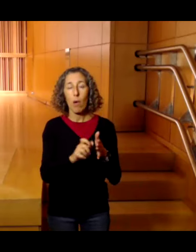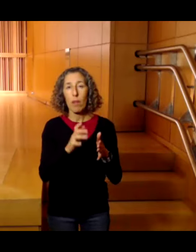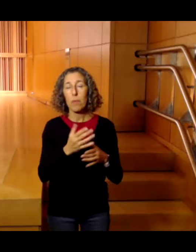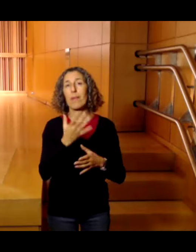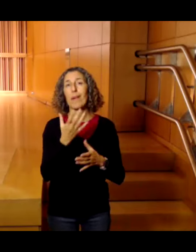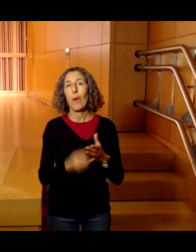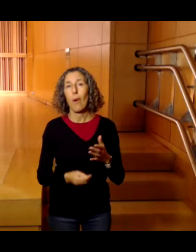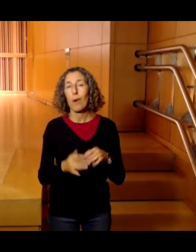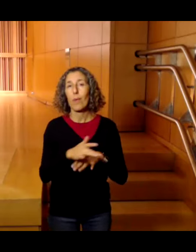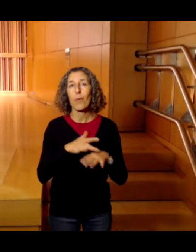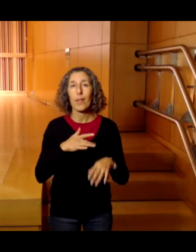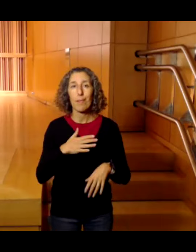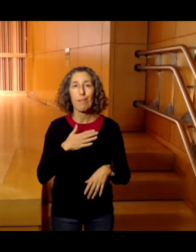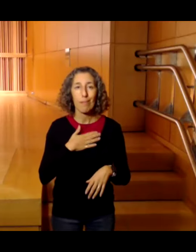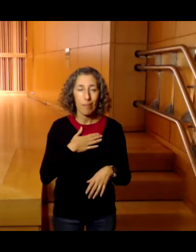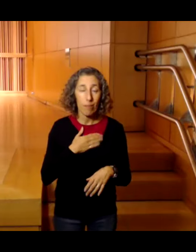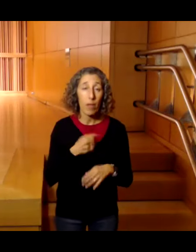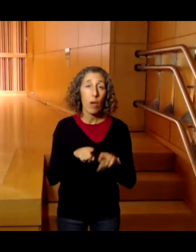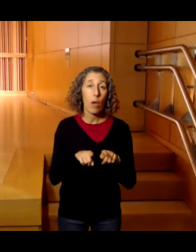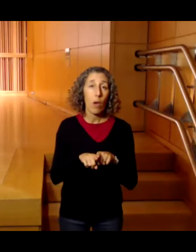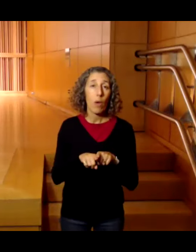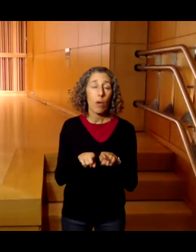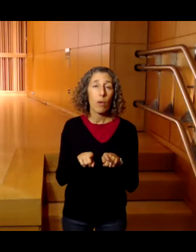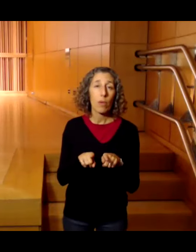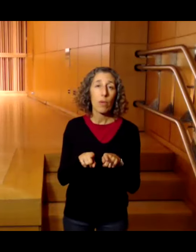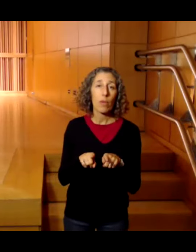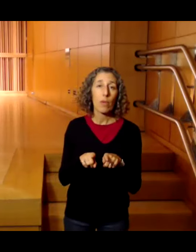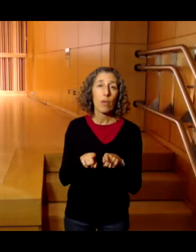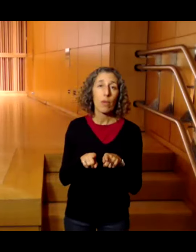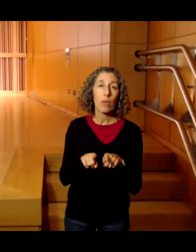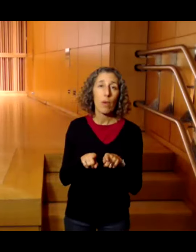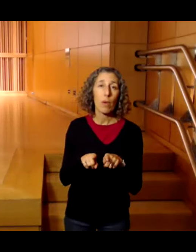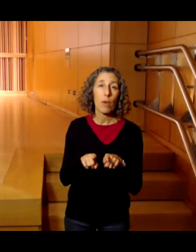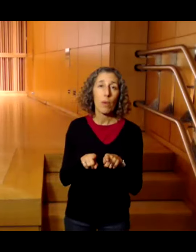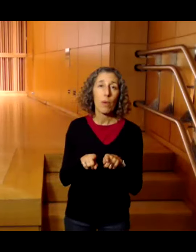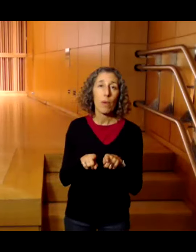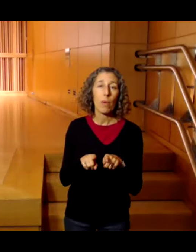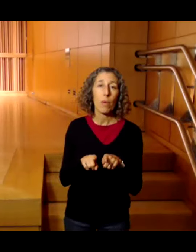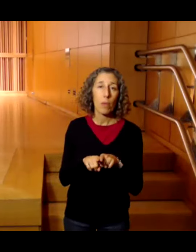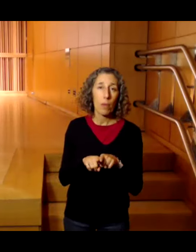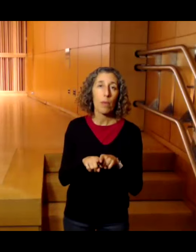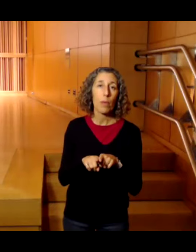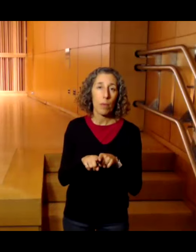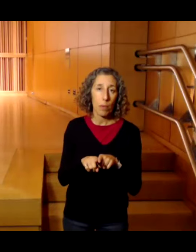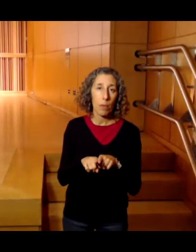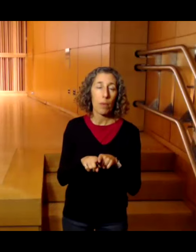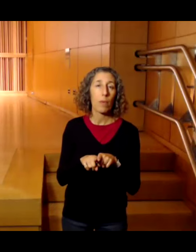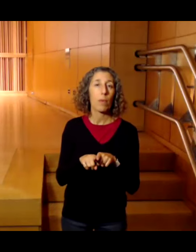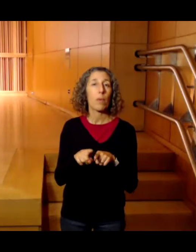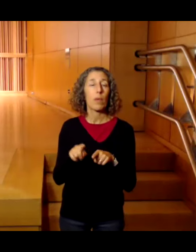Also, your minor essay. But so major that one of the first to write to think about Kara Walker's work.